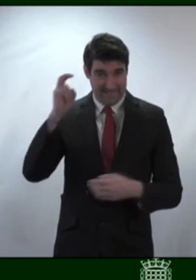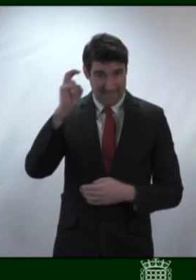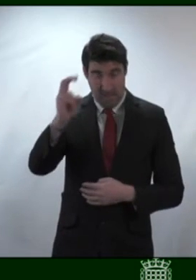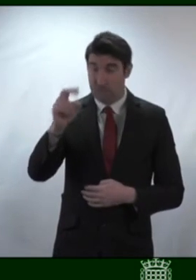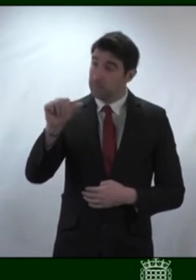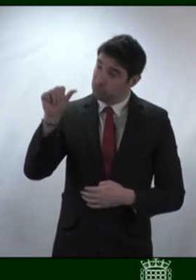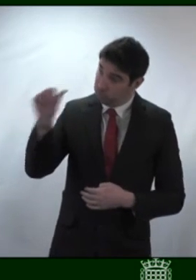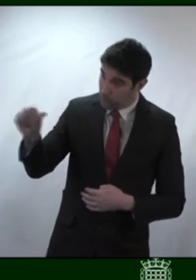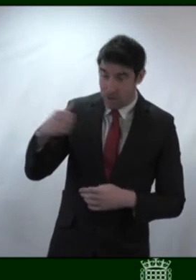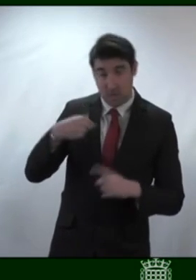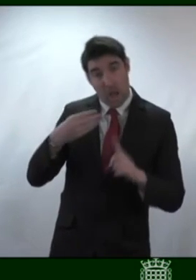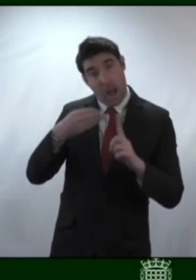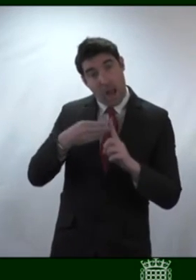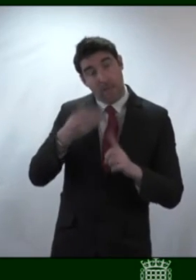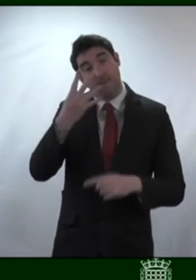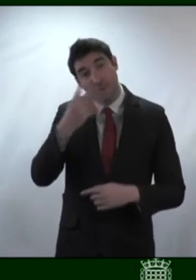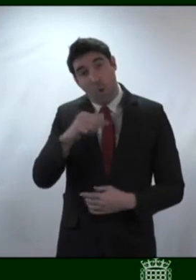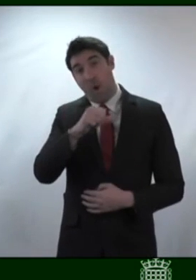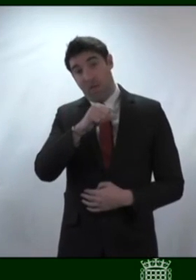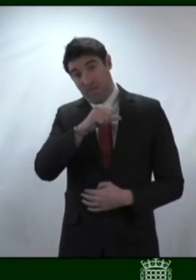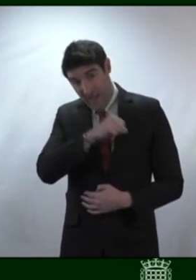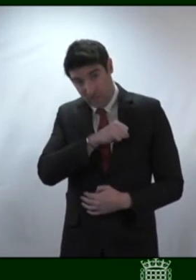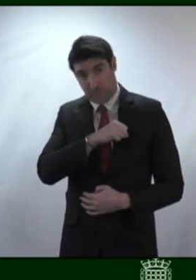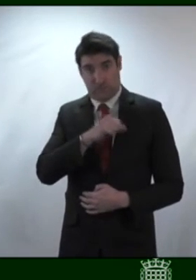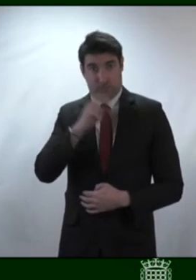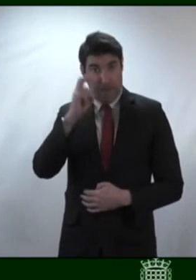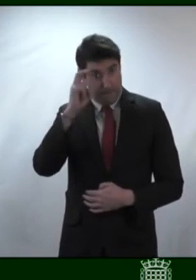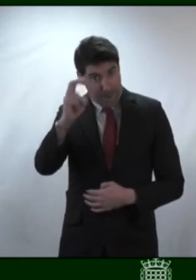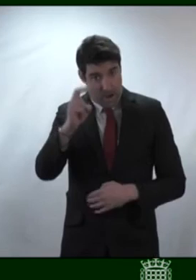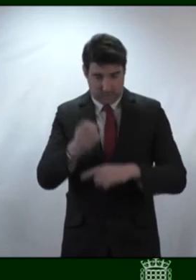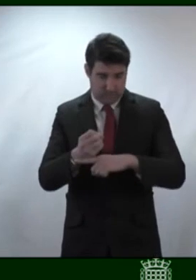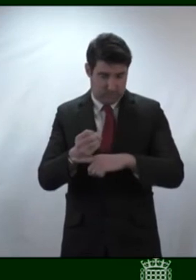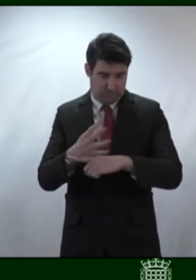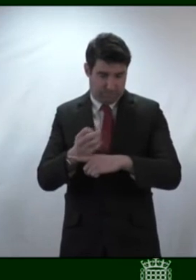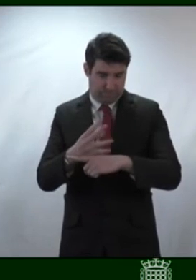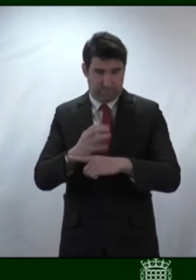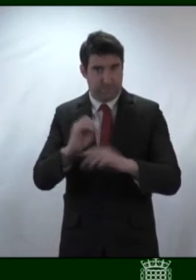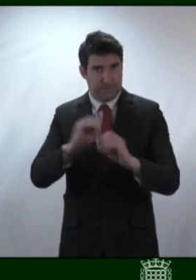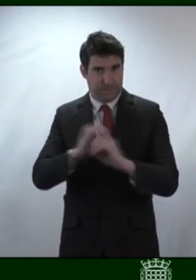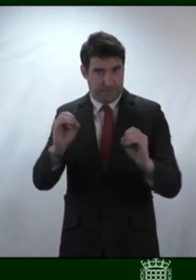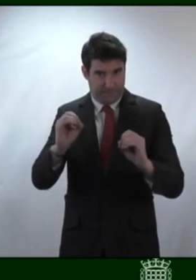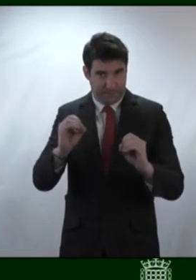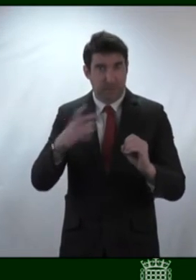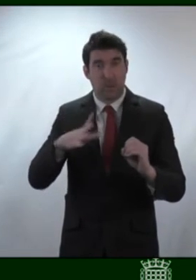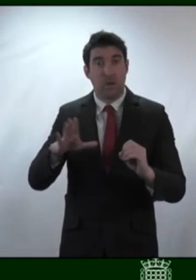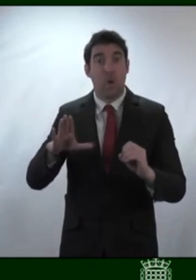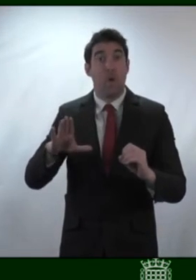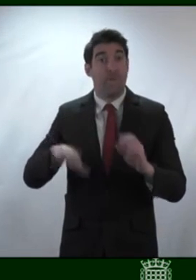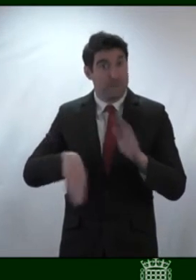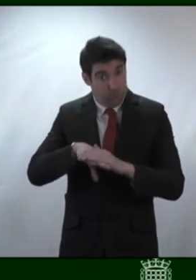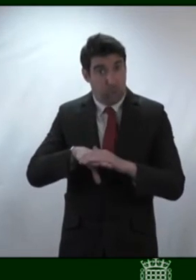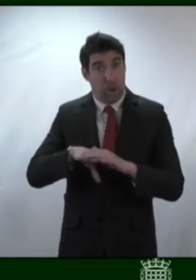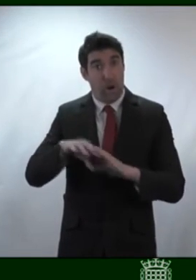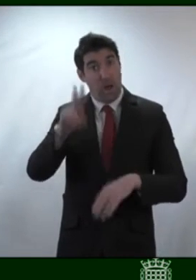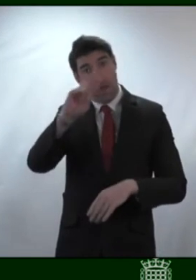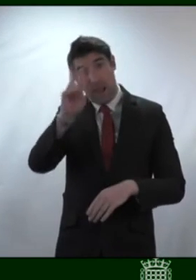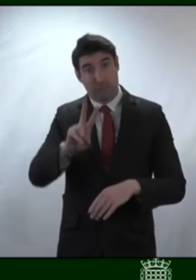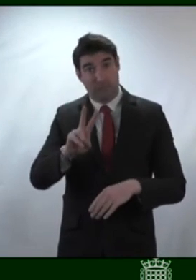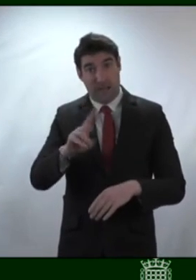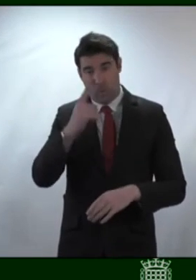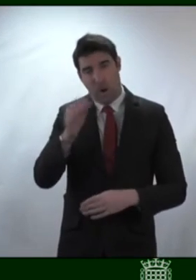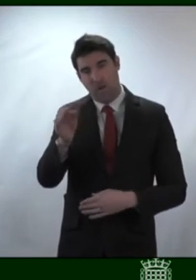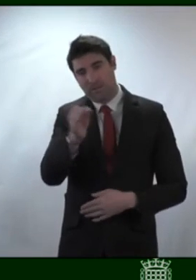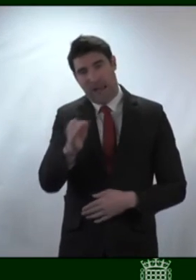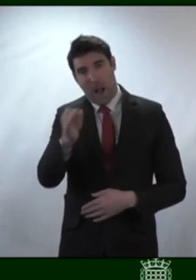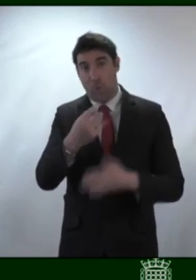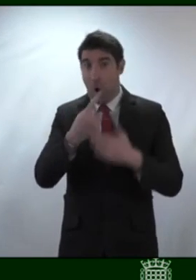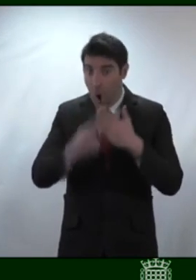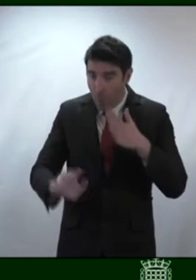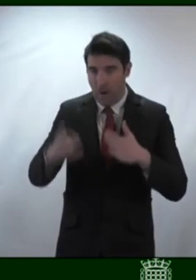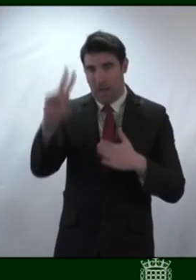emission buses and the country’s first all electric bus town. He is right to lobby for